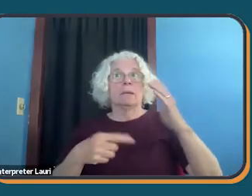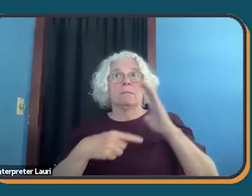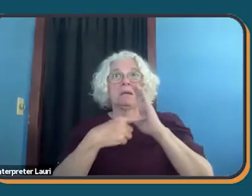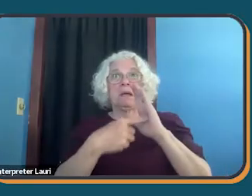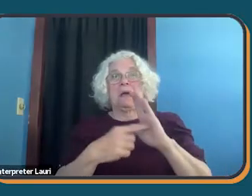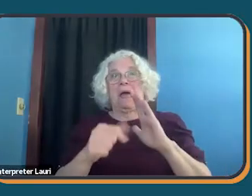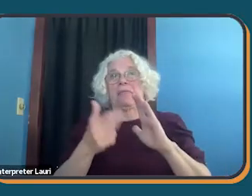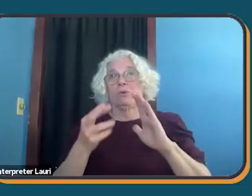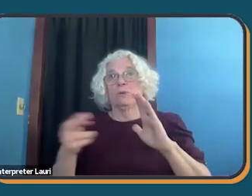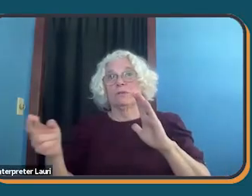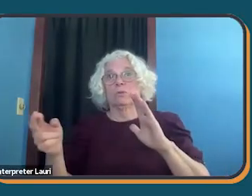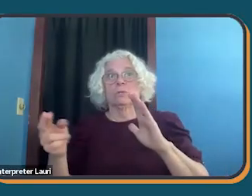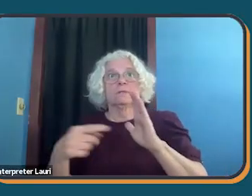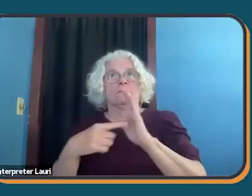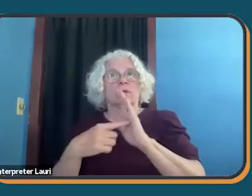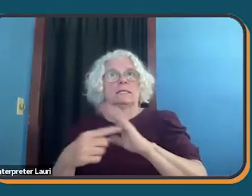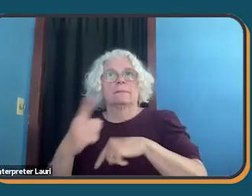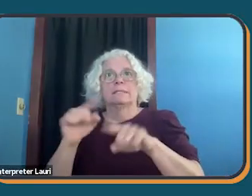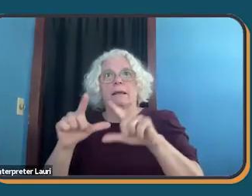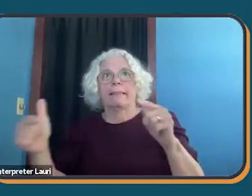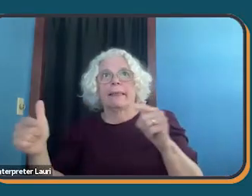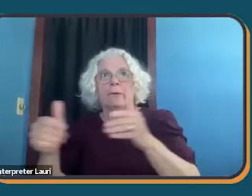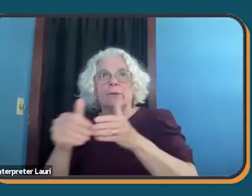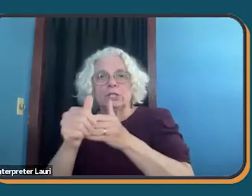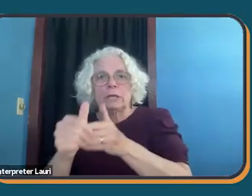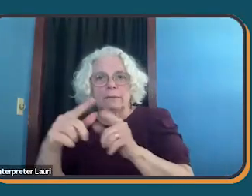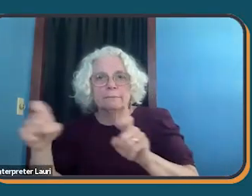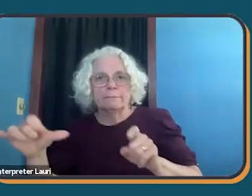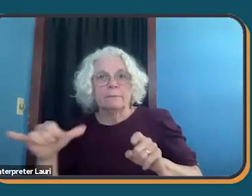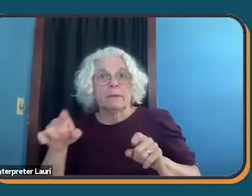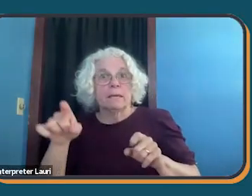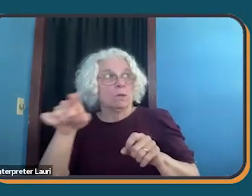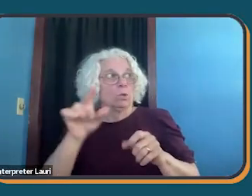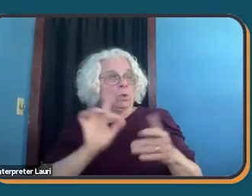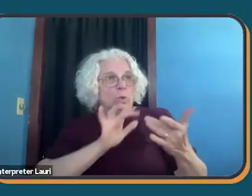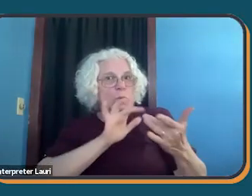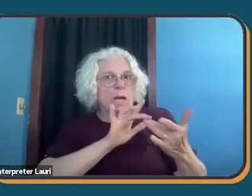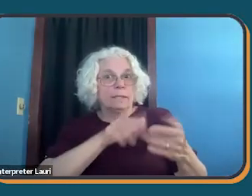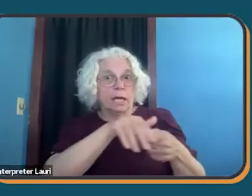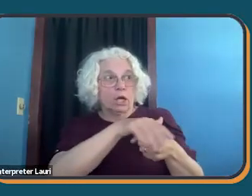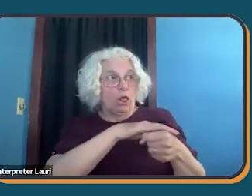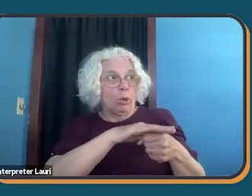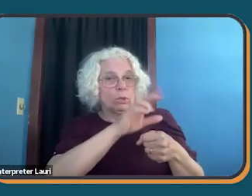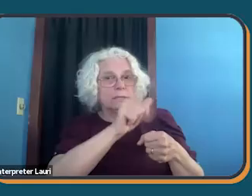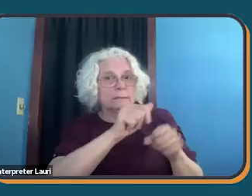and you could create your own, too. If you work together with local disability organizations,